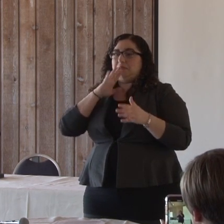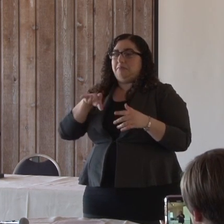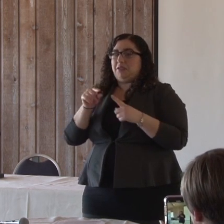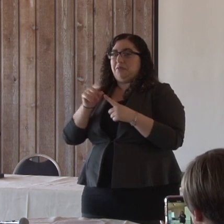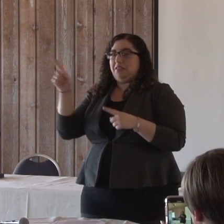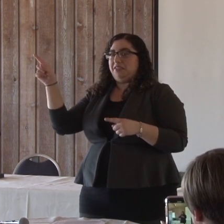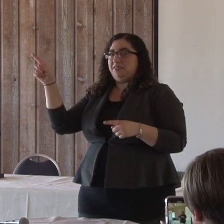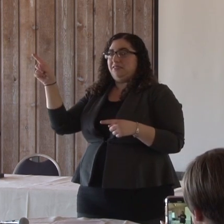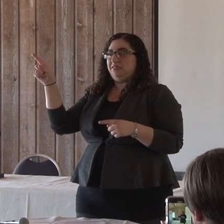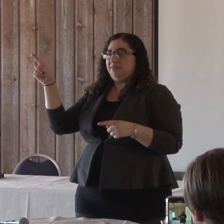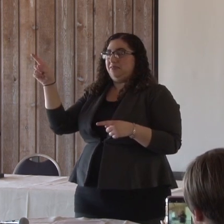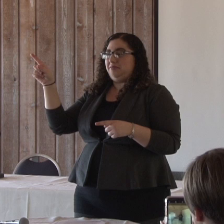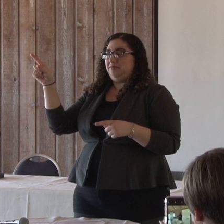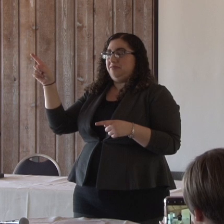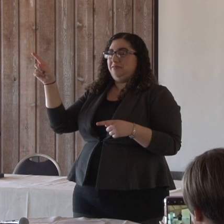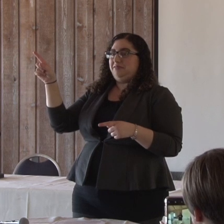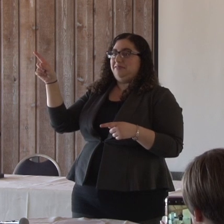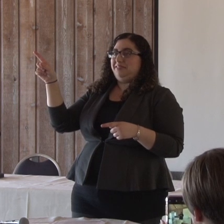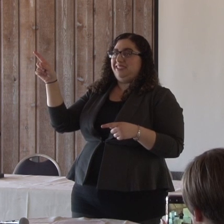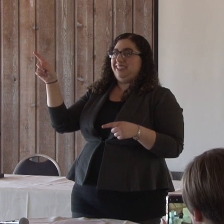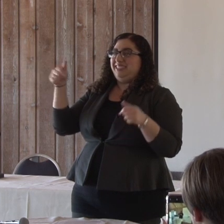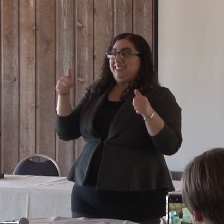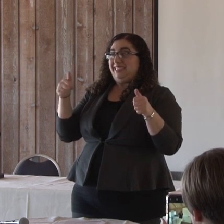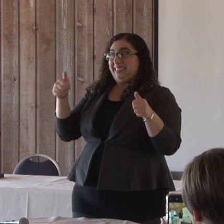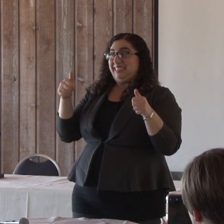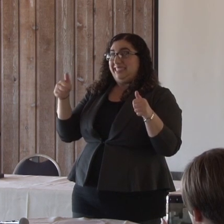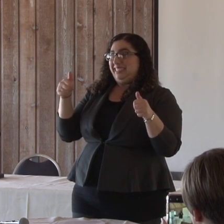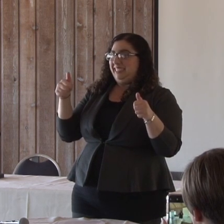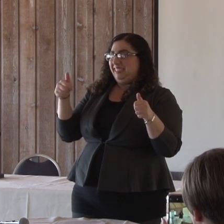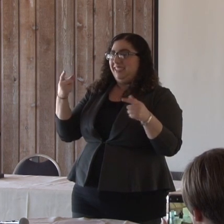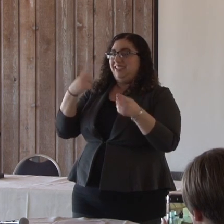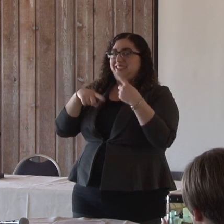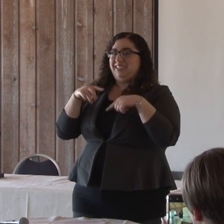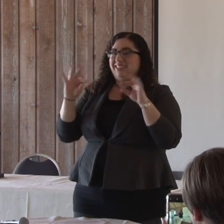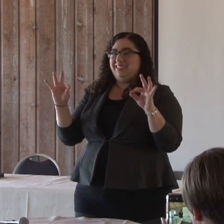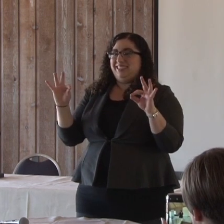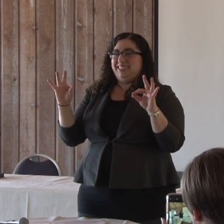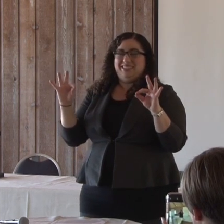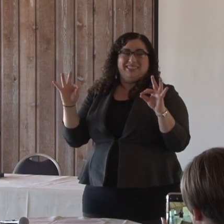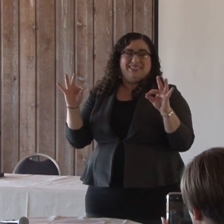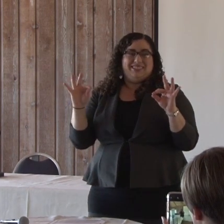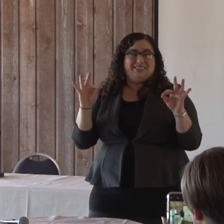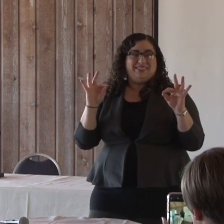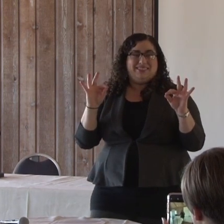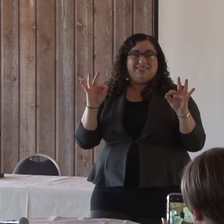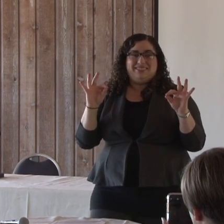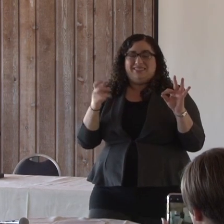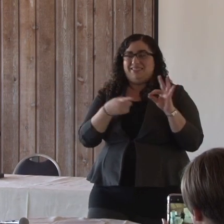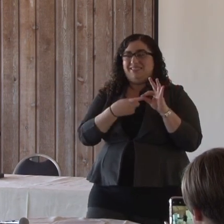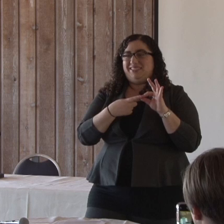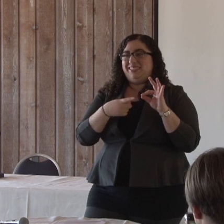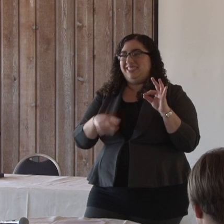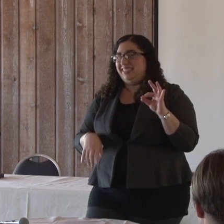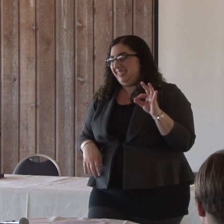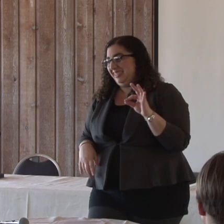If you sign this, thumbs up That's actually a cuss word in another language. So some people say thumbs